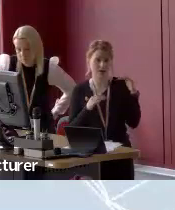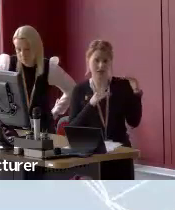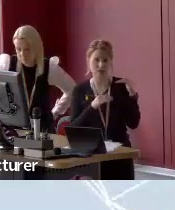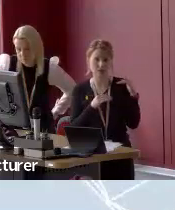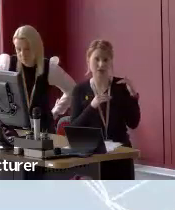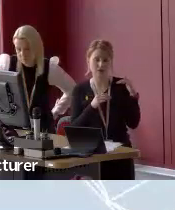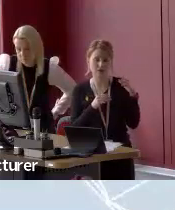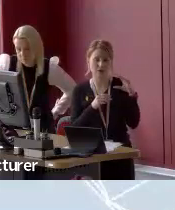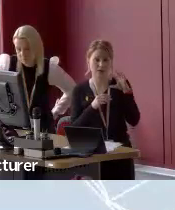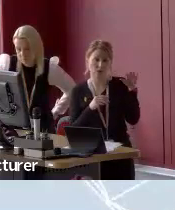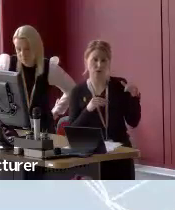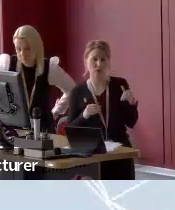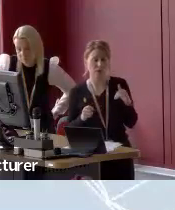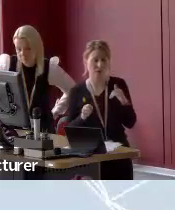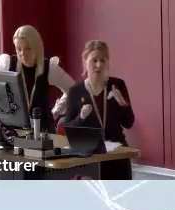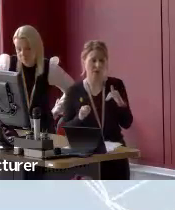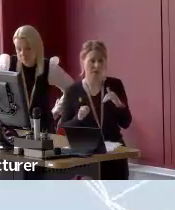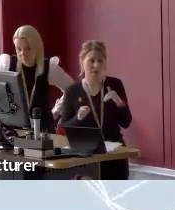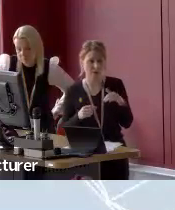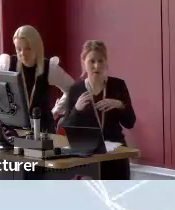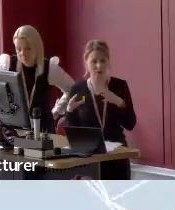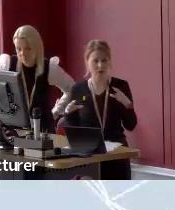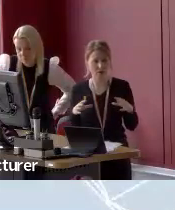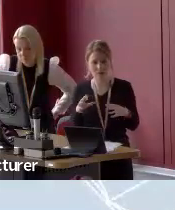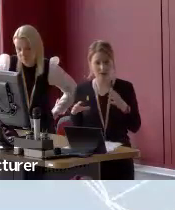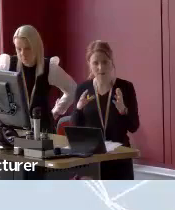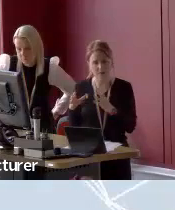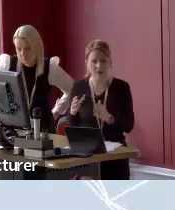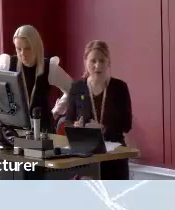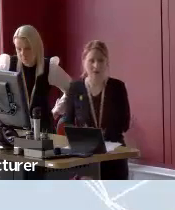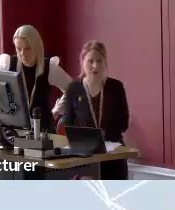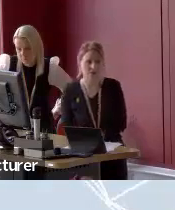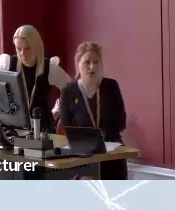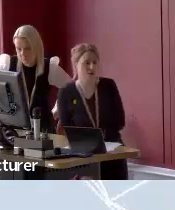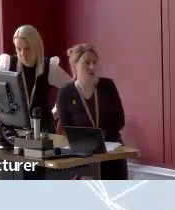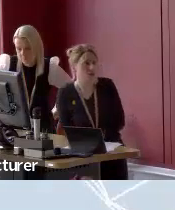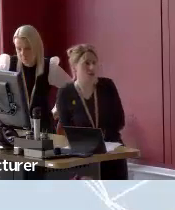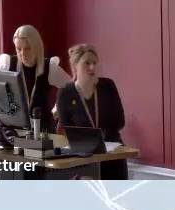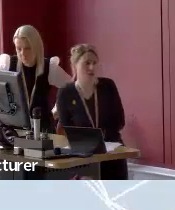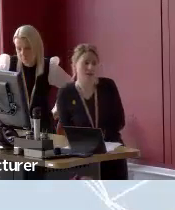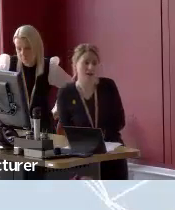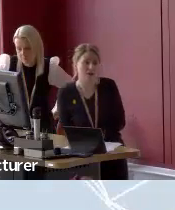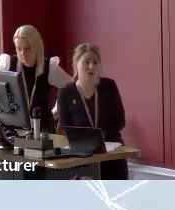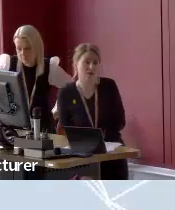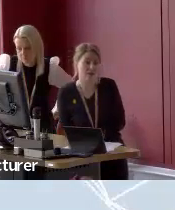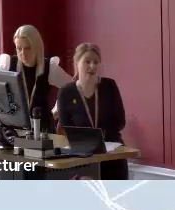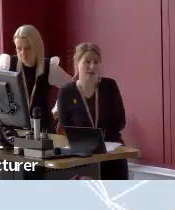that was an easy read version that encouraged different organisation to use so yeah. It was